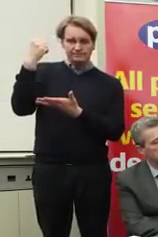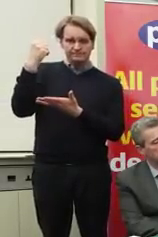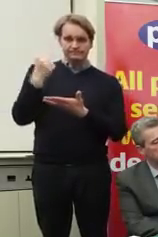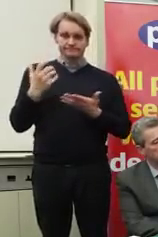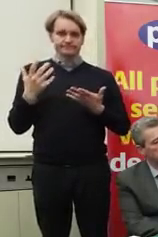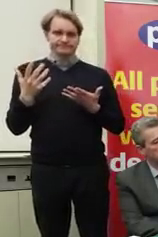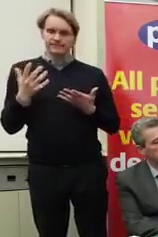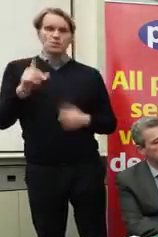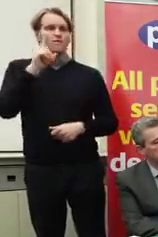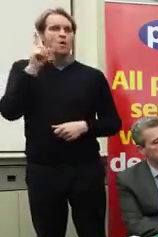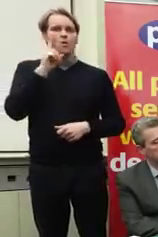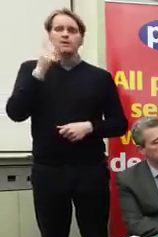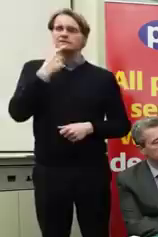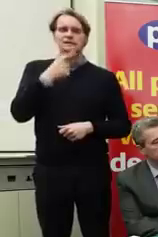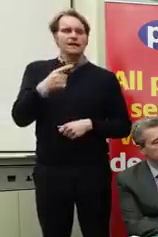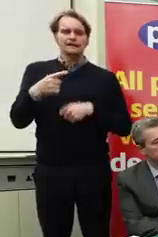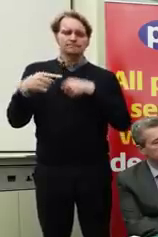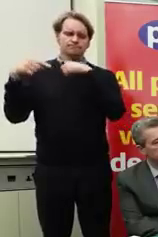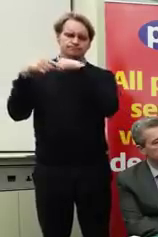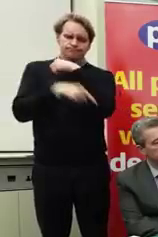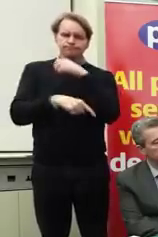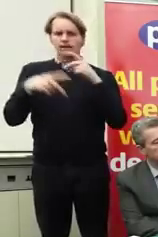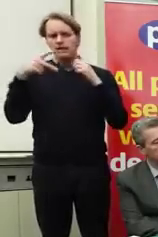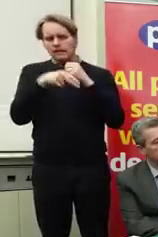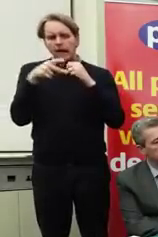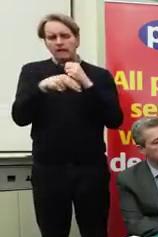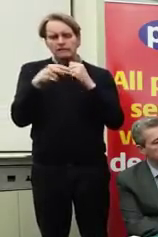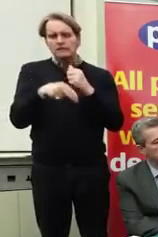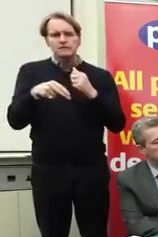always said austerity is not an economic necessity it's a political choice they